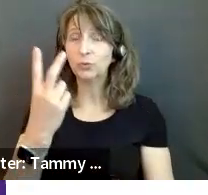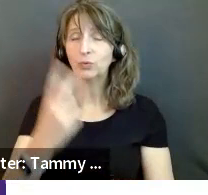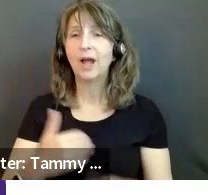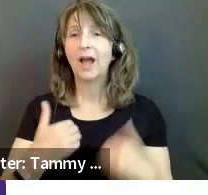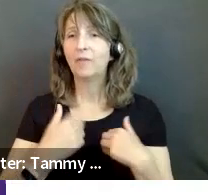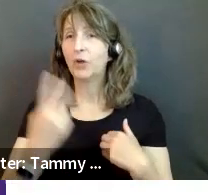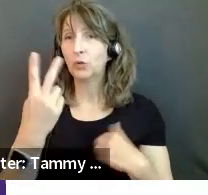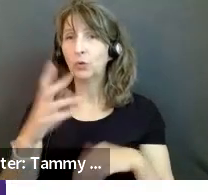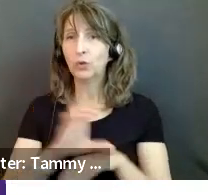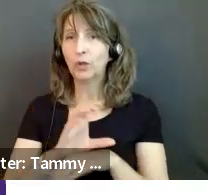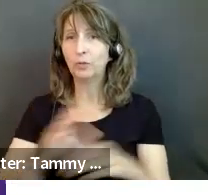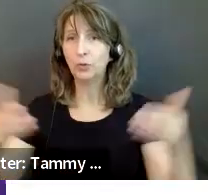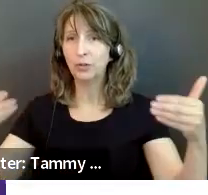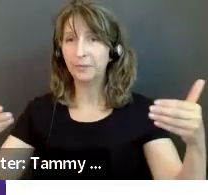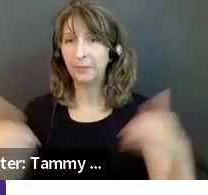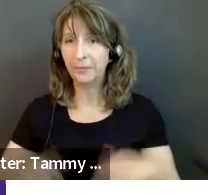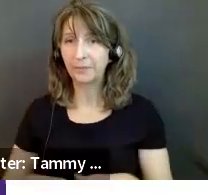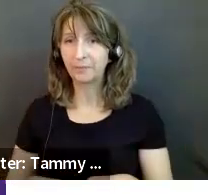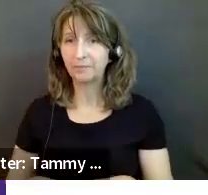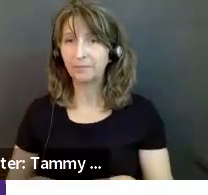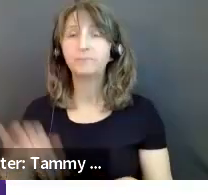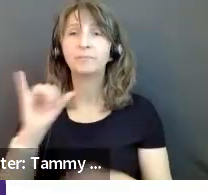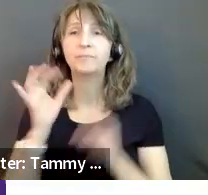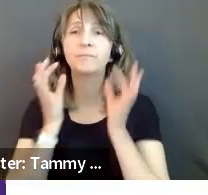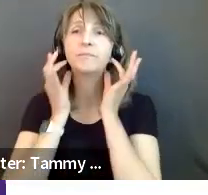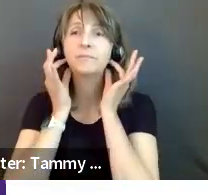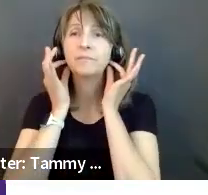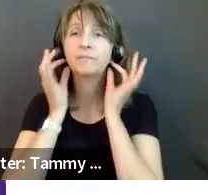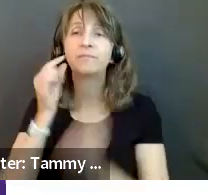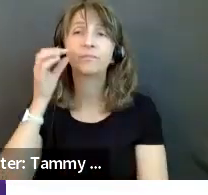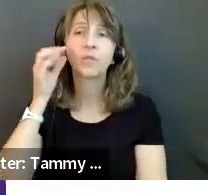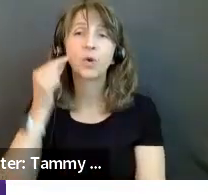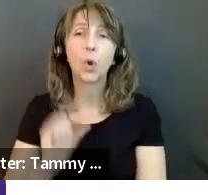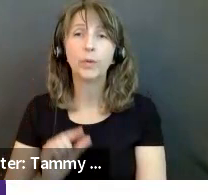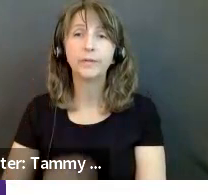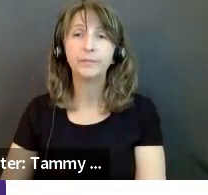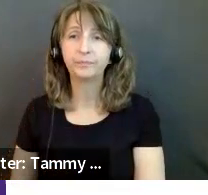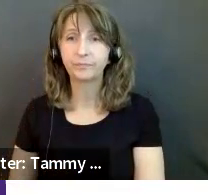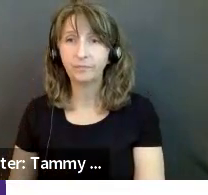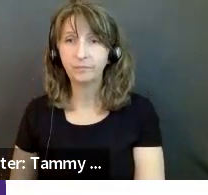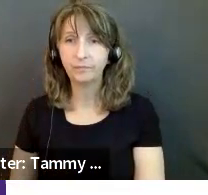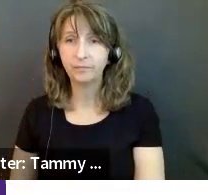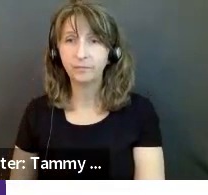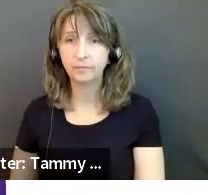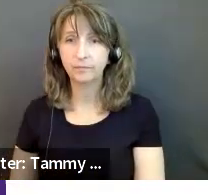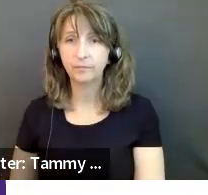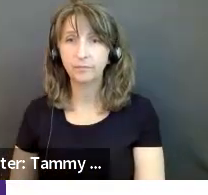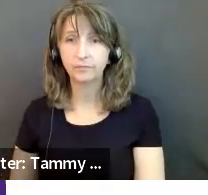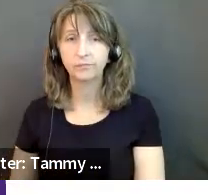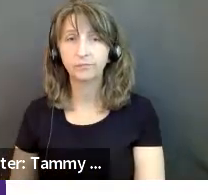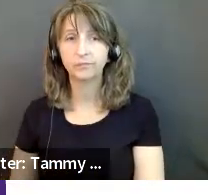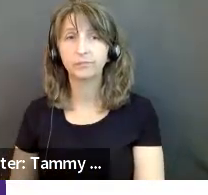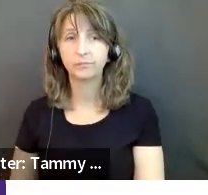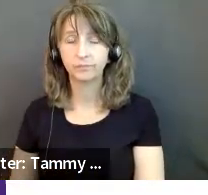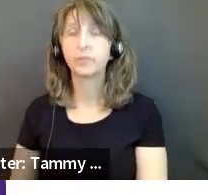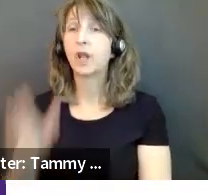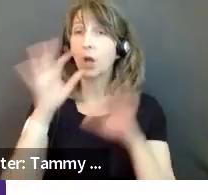Go double hoop earrings. And I'm going to talk to you about the other benefit.